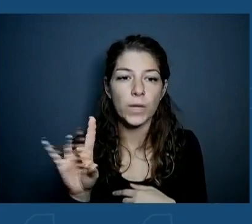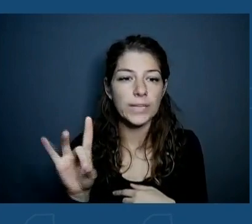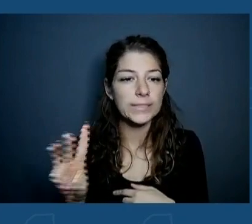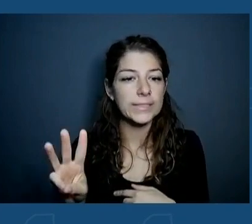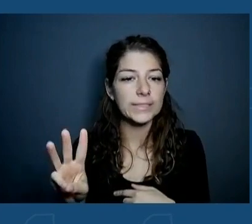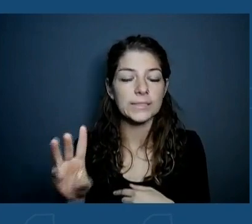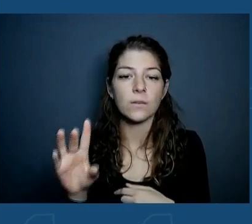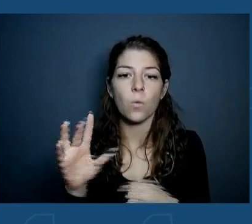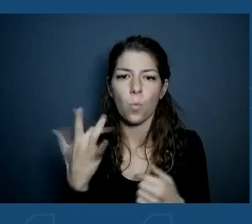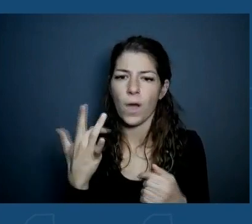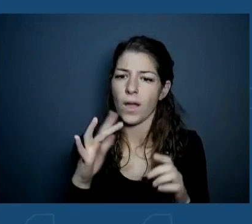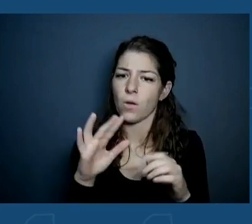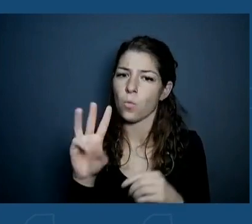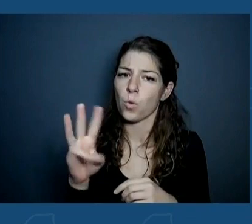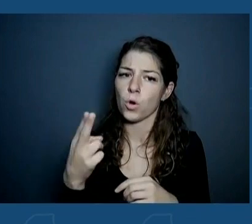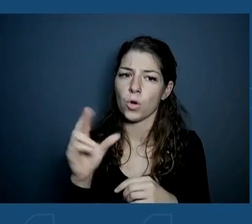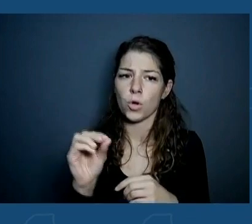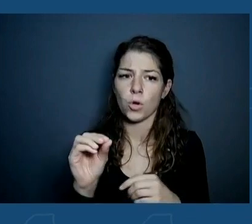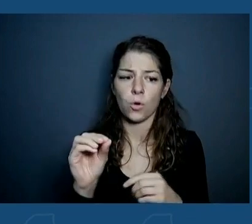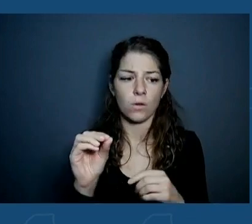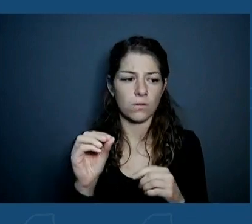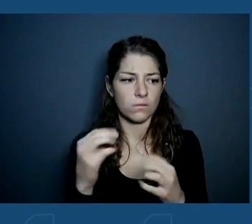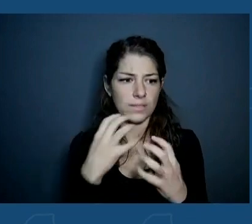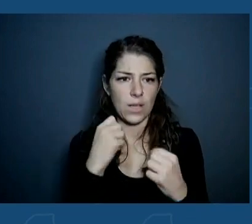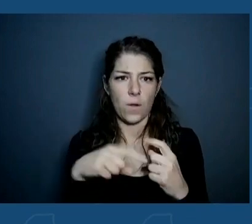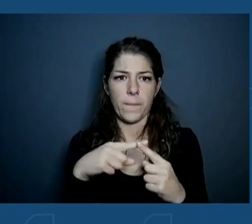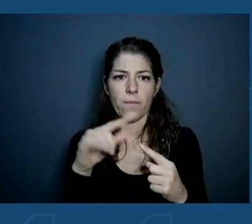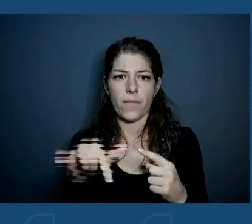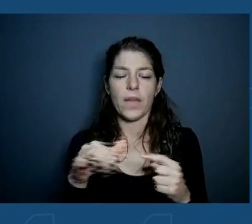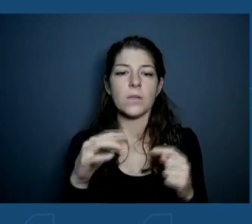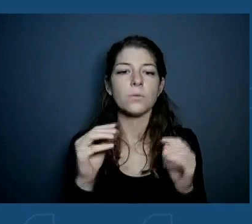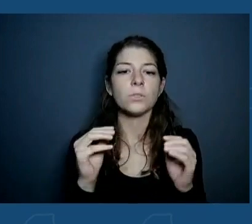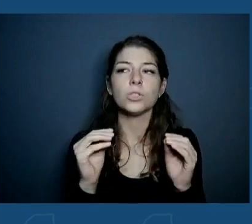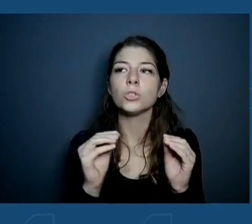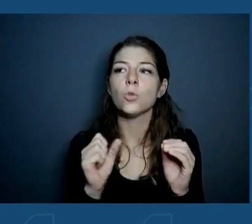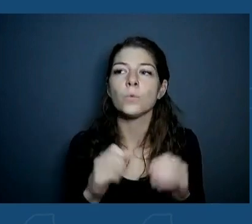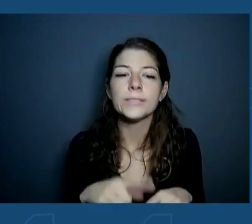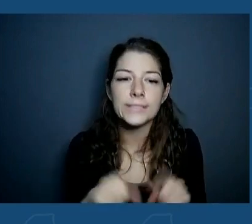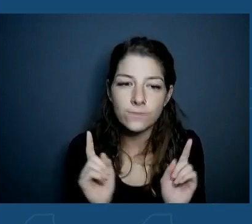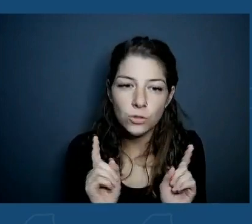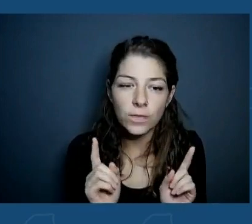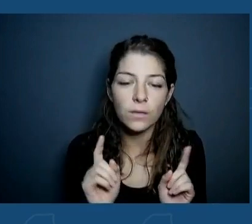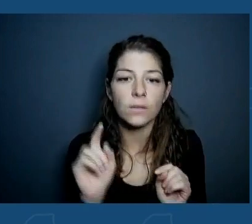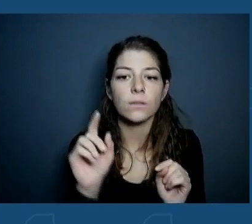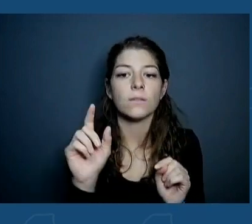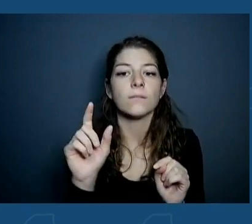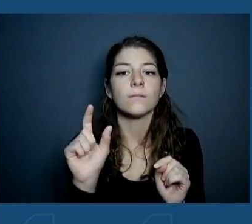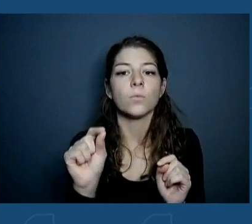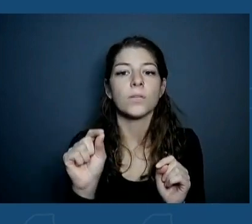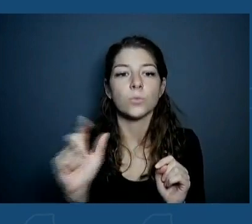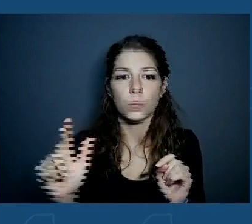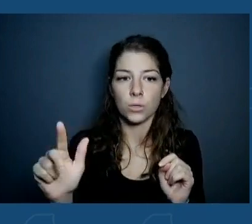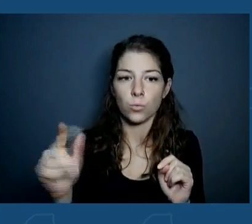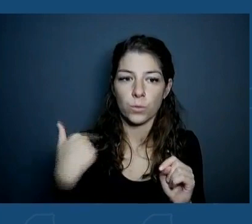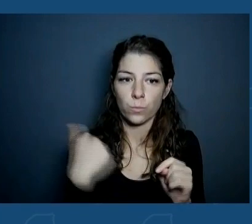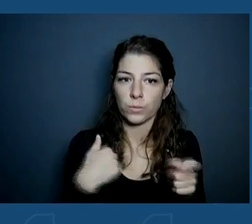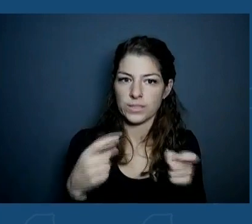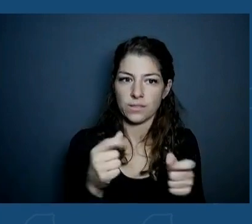SEEN IT AND PEOPLE YET. DOESN'T MEAN IT ISN'T HERE, BUT WE DO SURVEILLANCE TO SEE IF WE CAN FIND IT. I'M NOT WORRIED ABOUT IT, SO